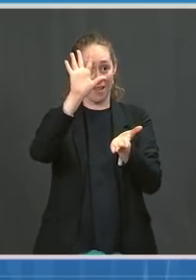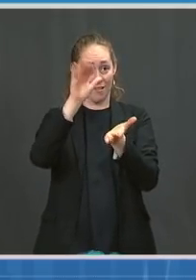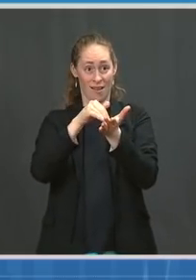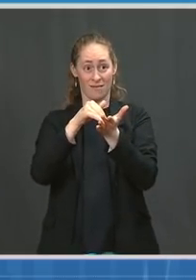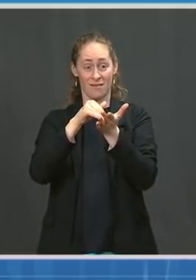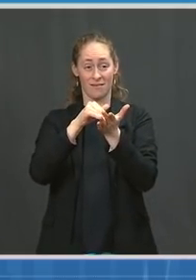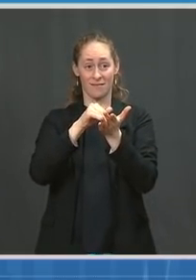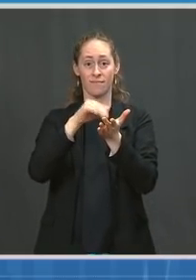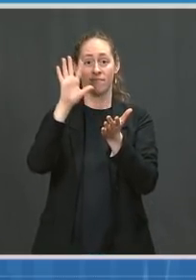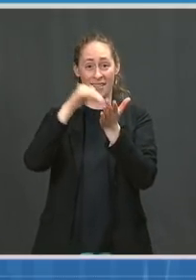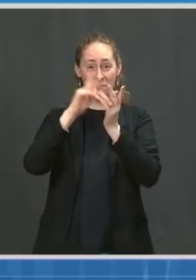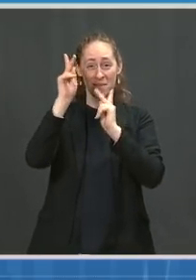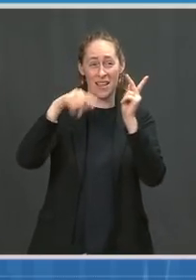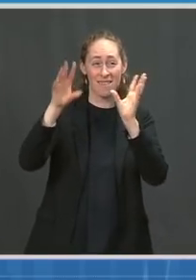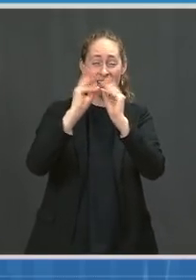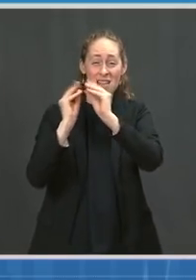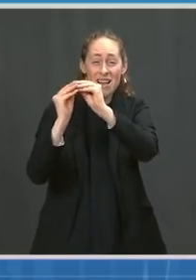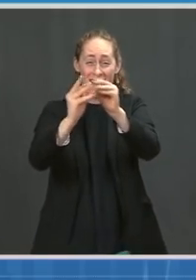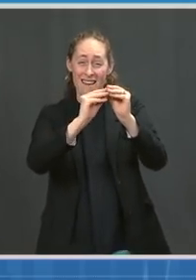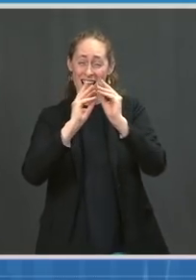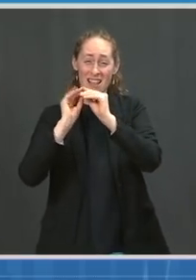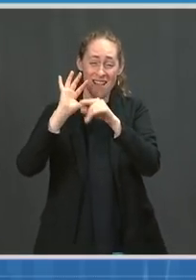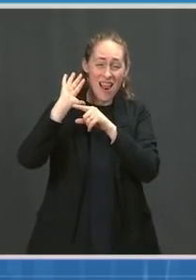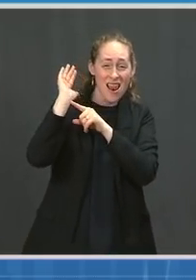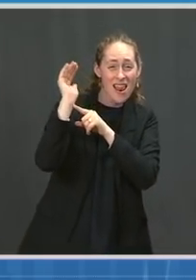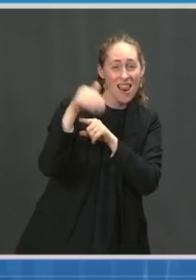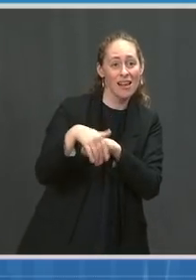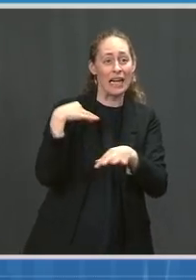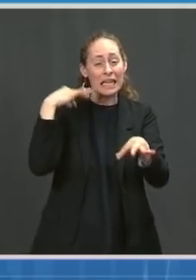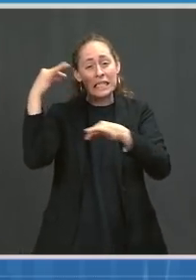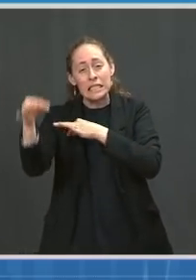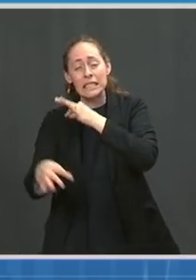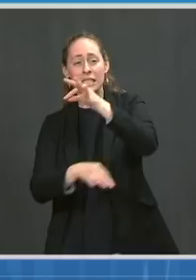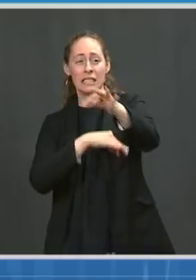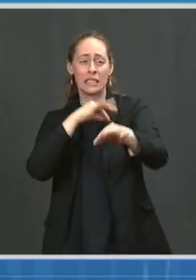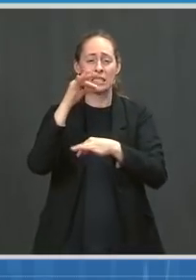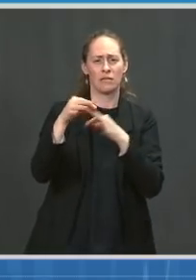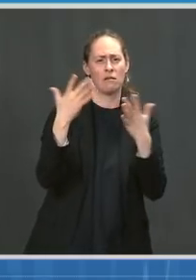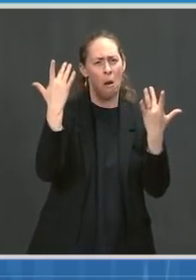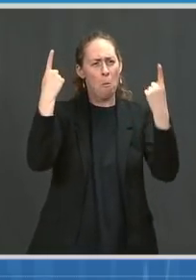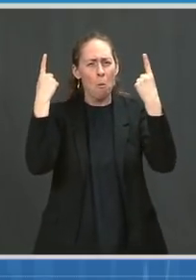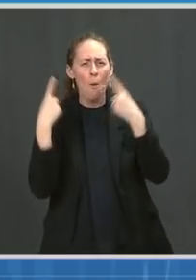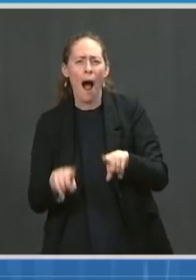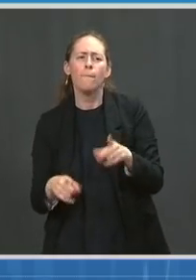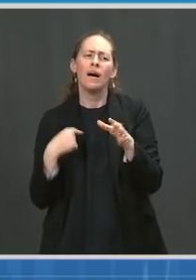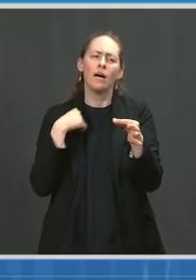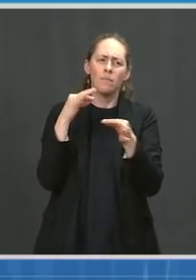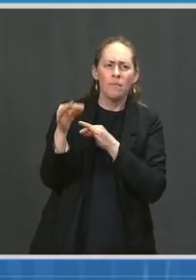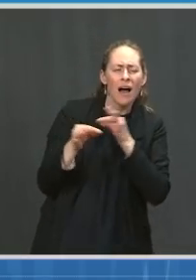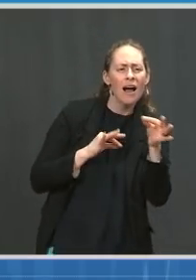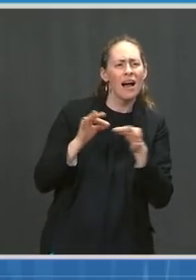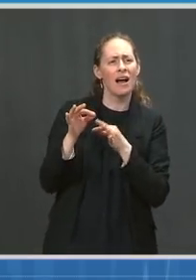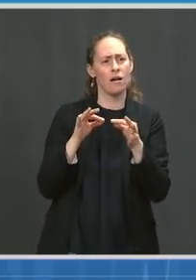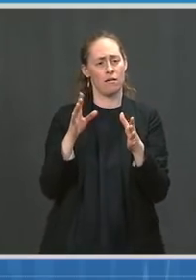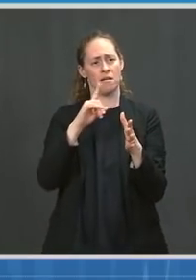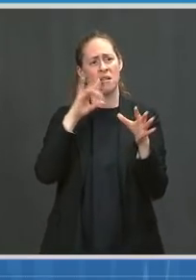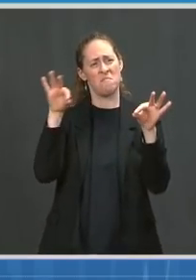explaining to them what has gone on and why they need to get out there as trusted members of the community